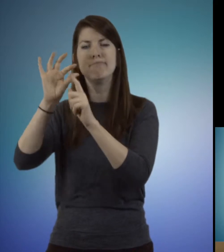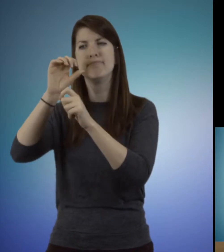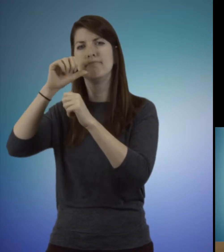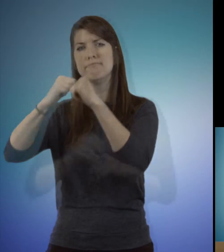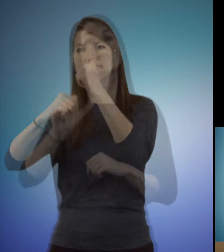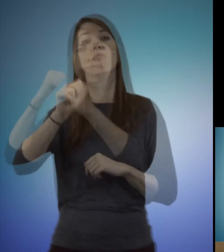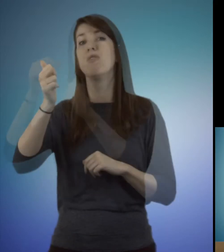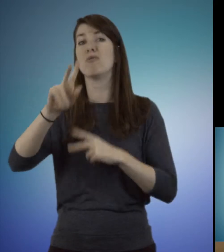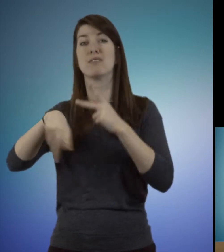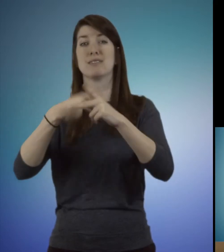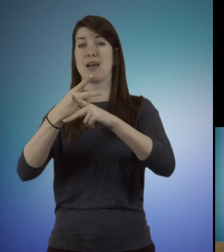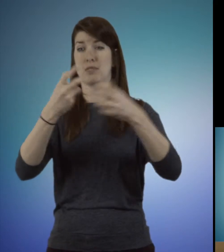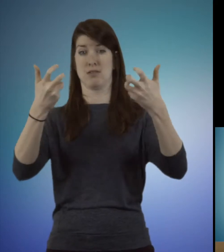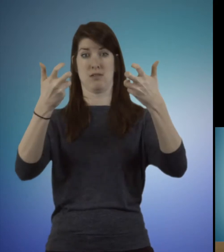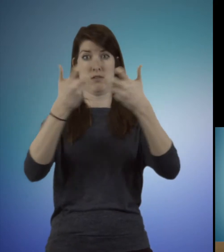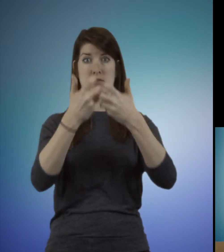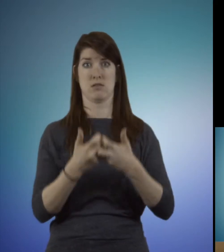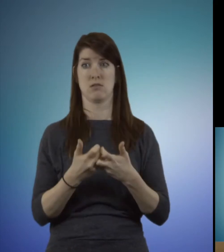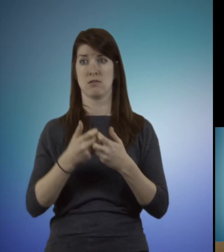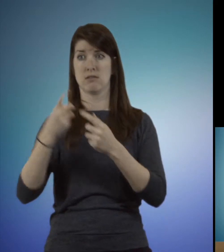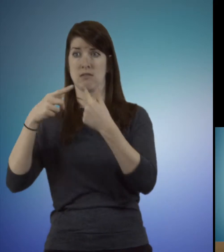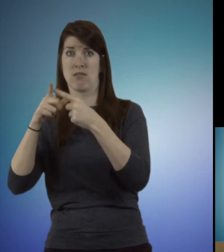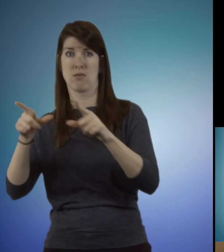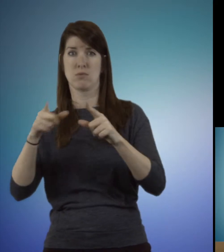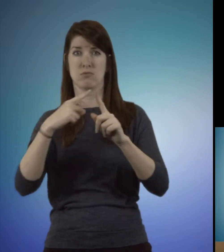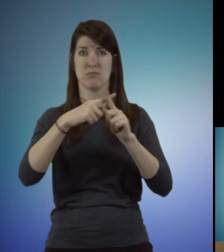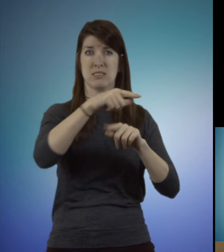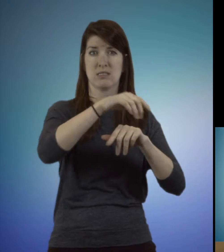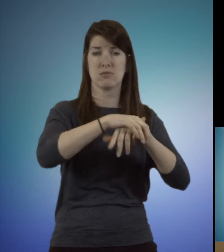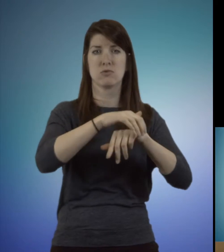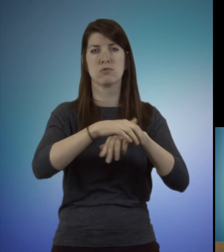Other forms of sign language that may be paired with English, such as Pidgin Sign,